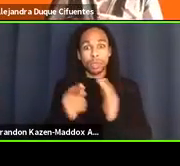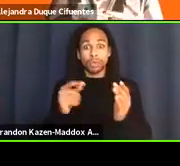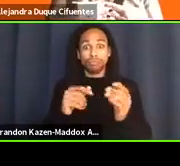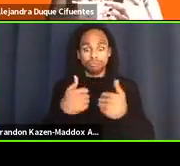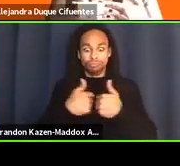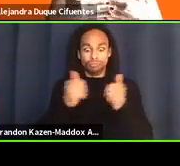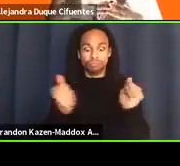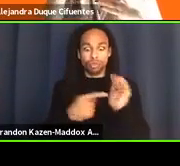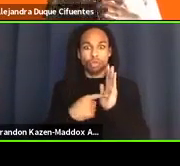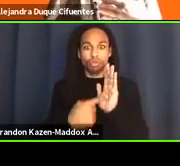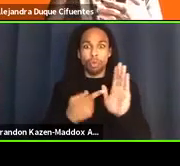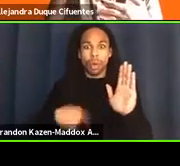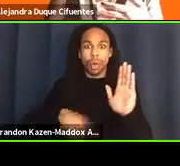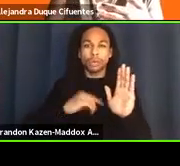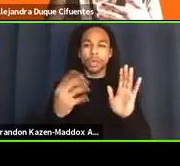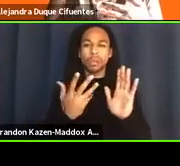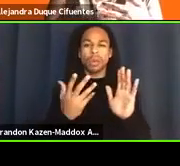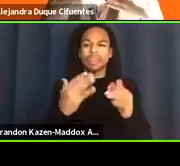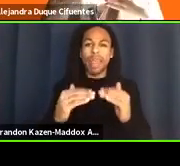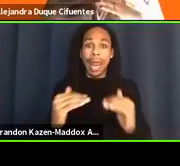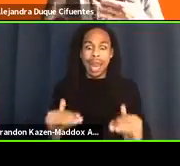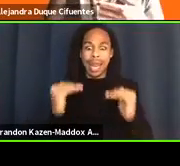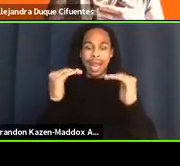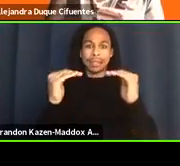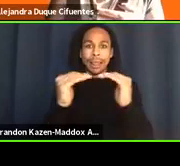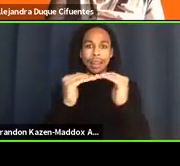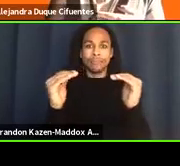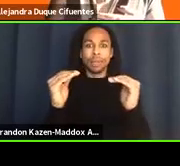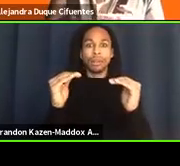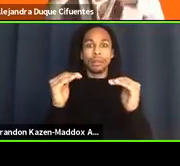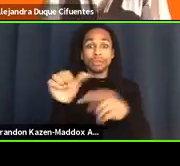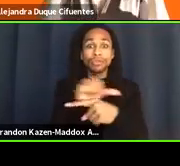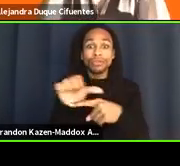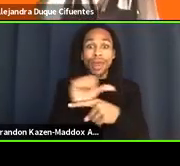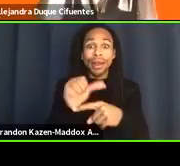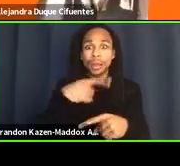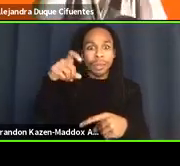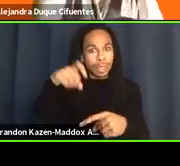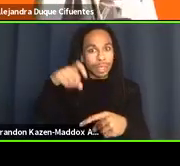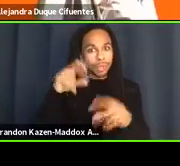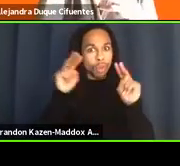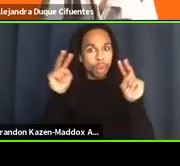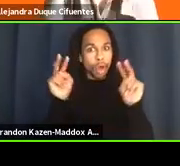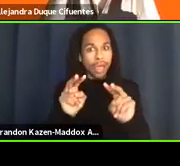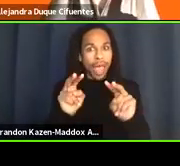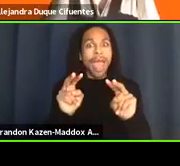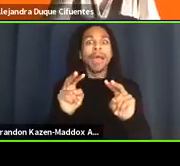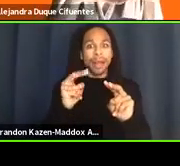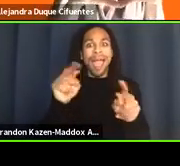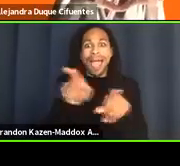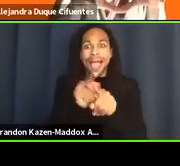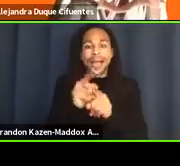next area that I wanted to take us in. What are some of there's -- there are two things,